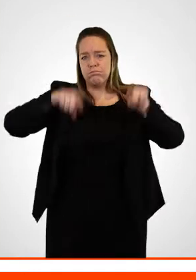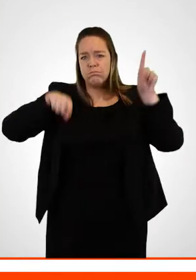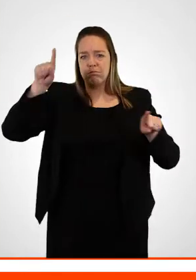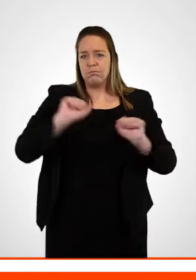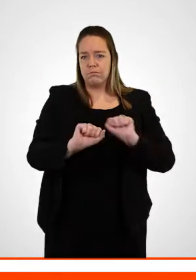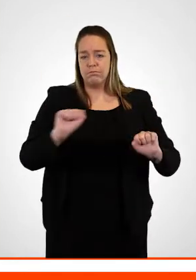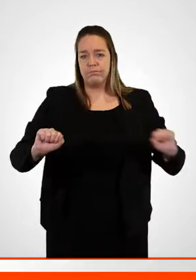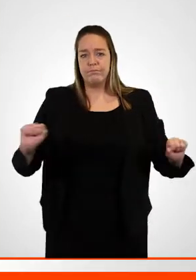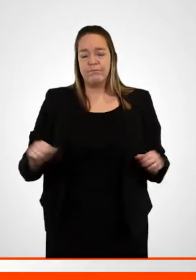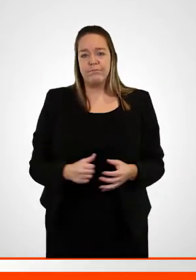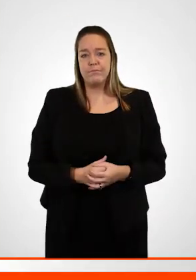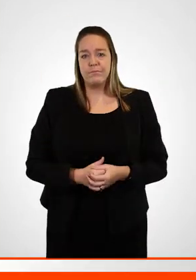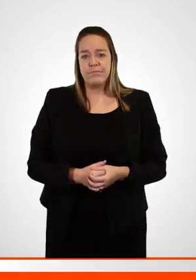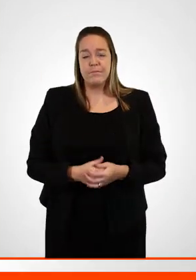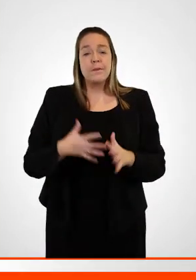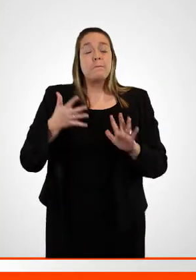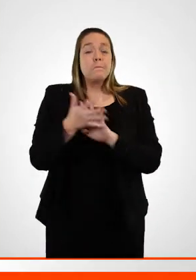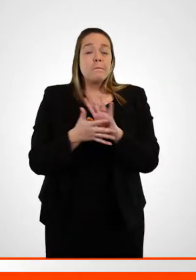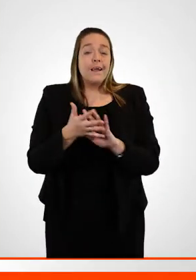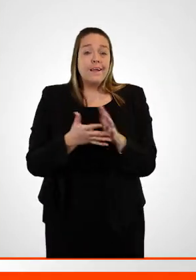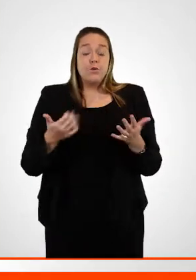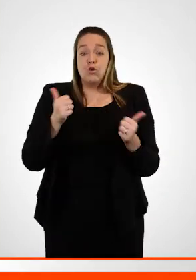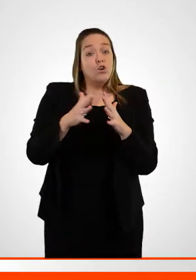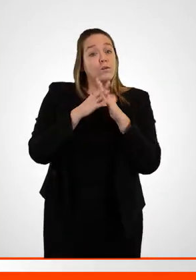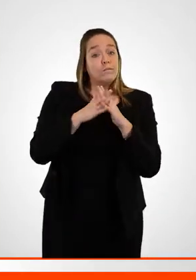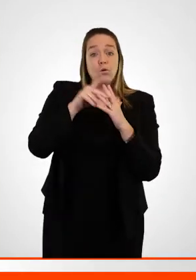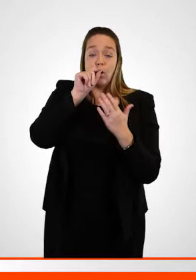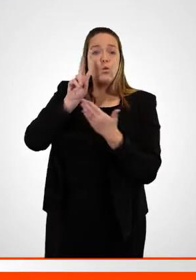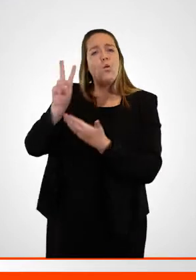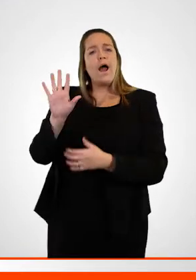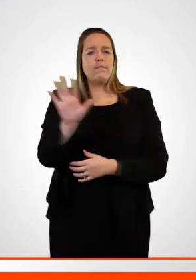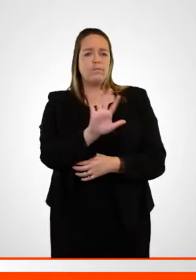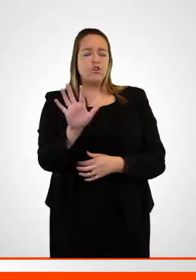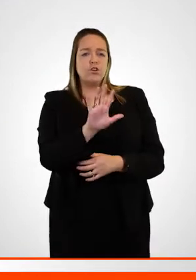..is that it's useful to look at an average and say,